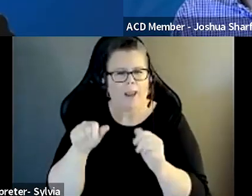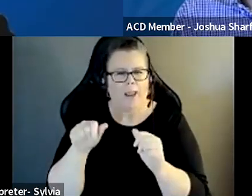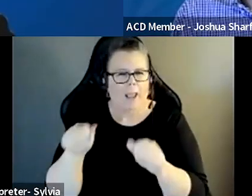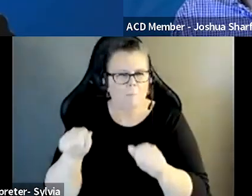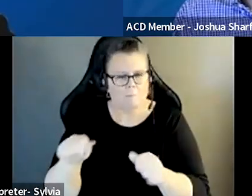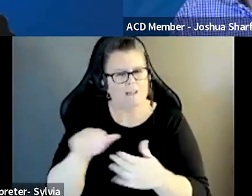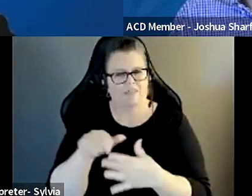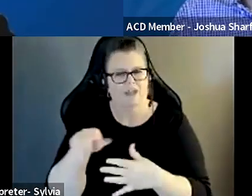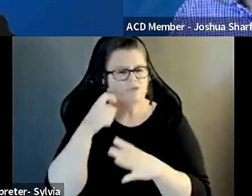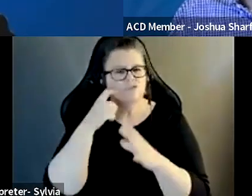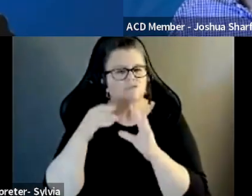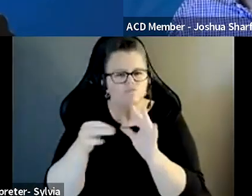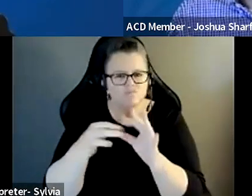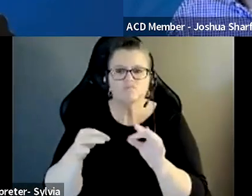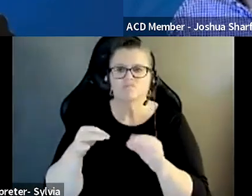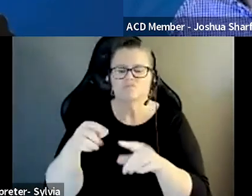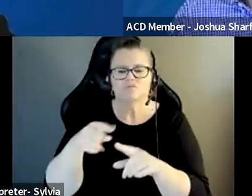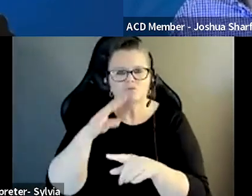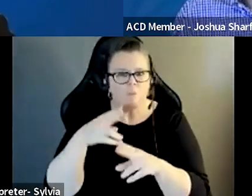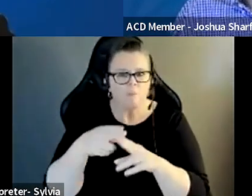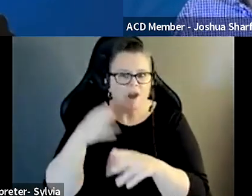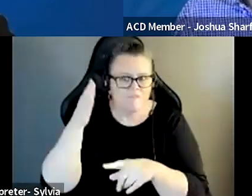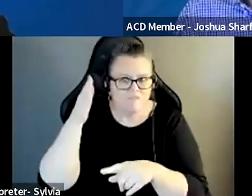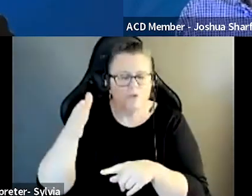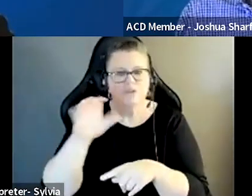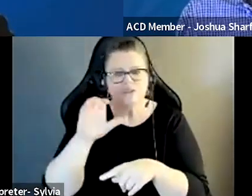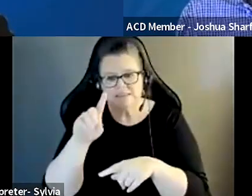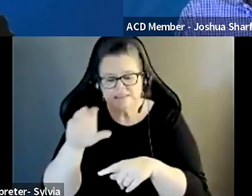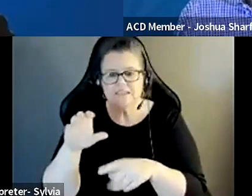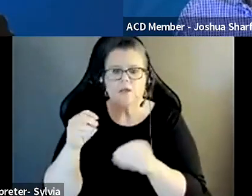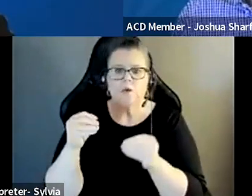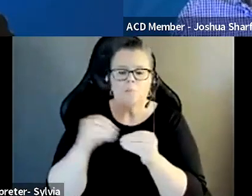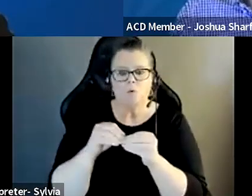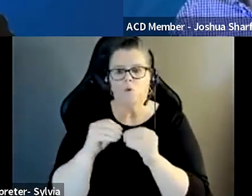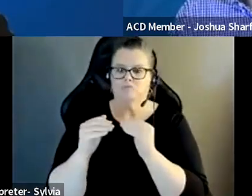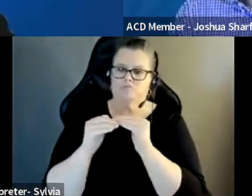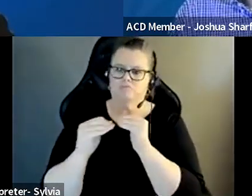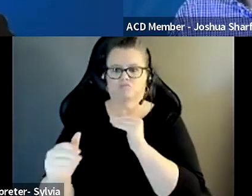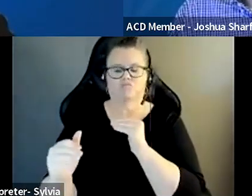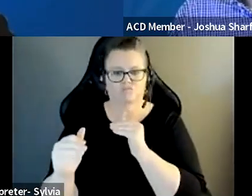of the CDC, and kind of shifting into this more steady state. Because I think a lot of state